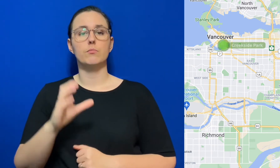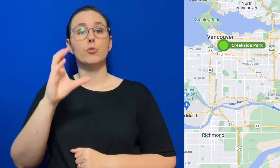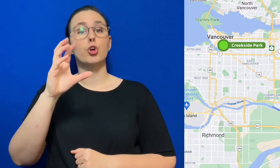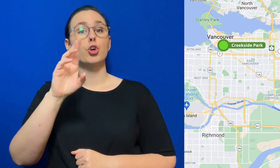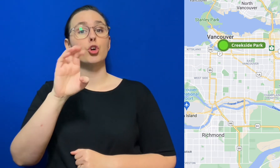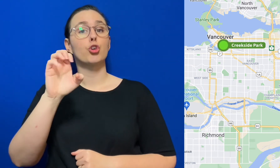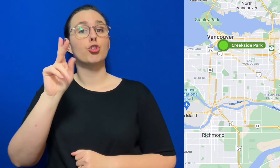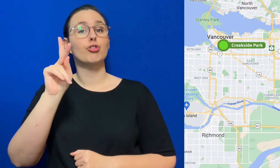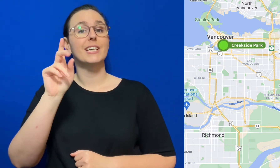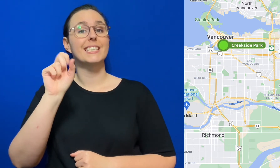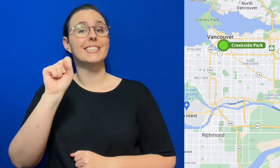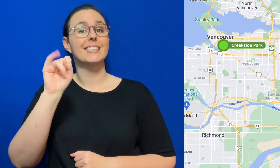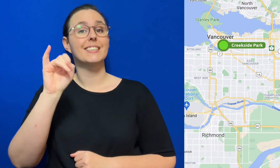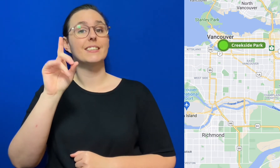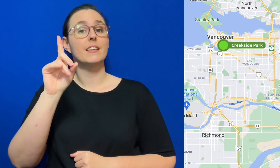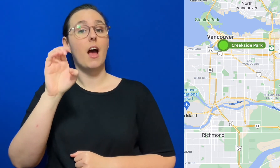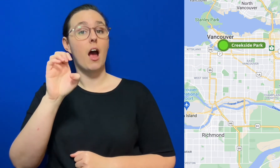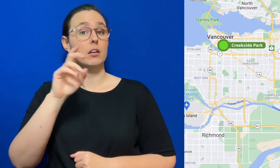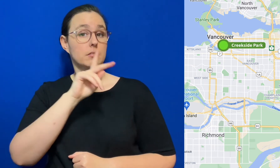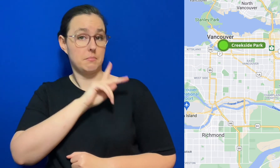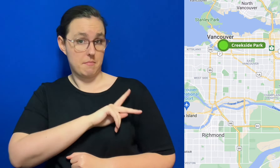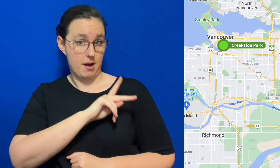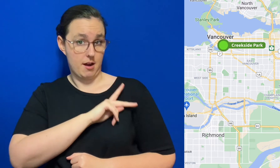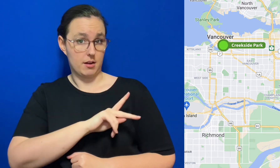Creekside Park